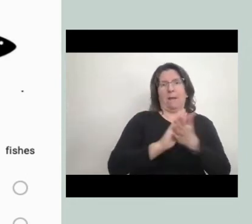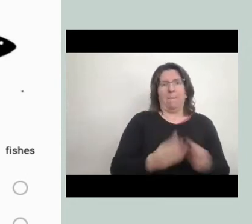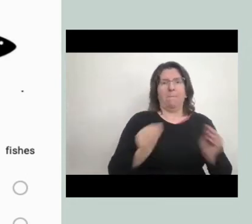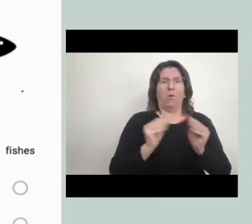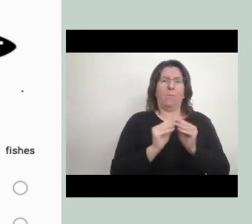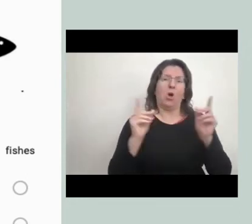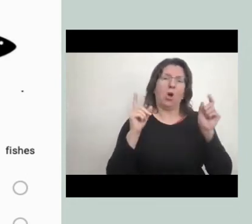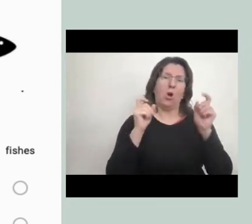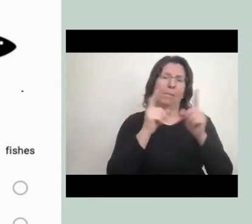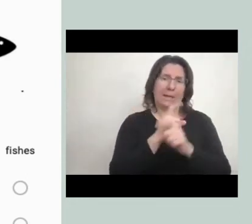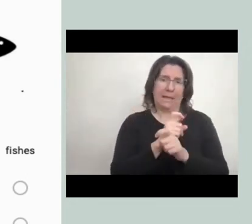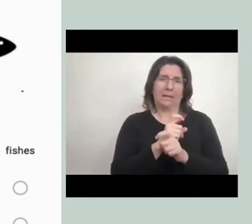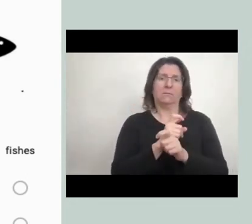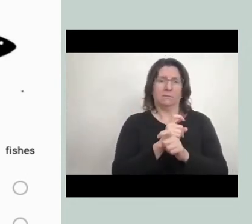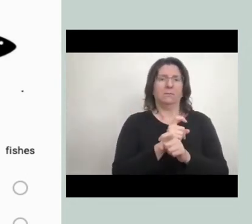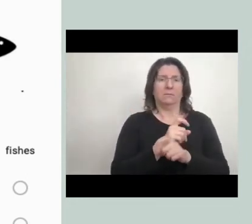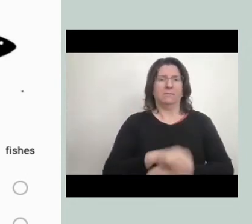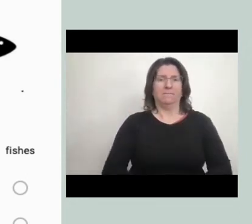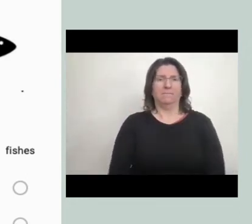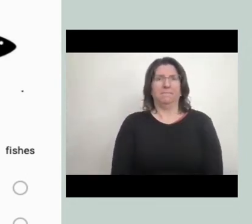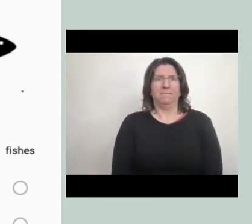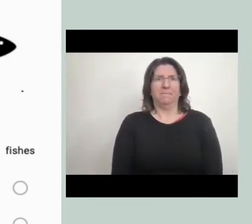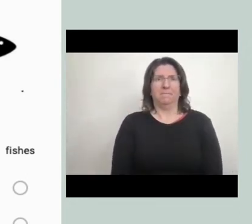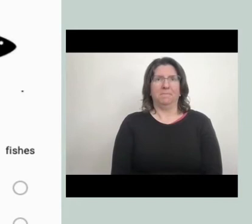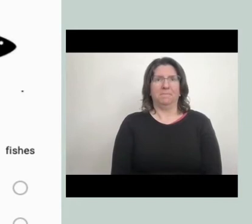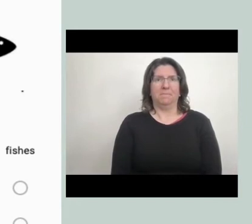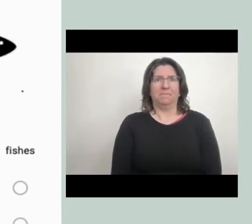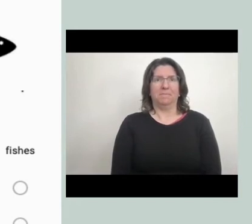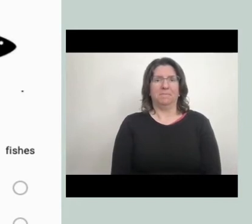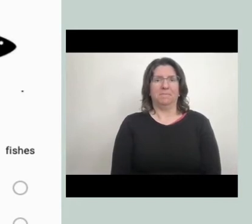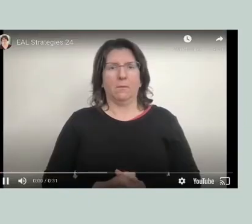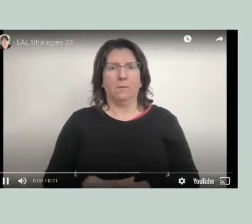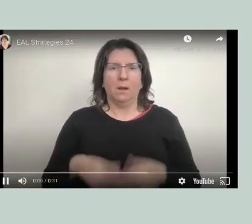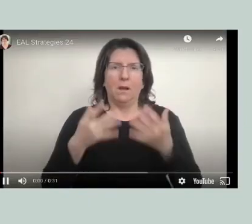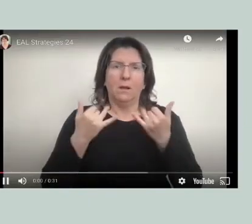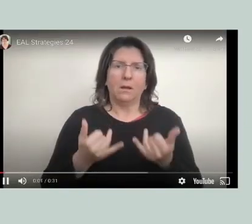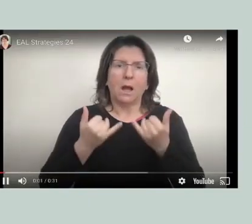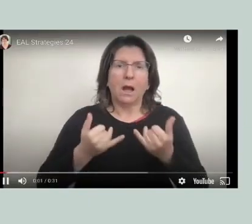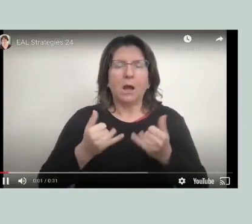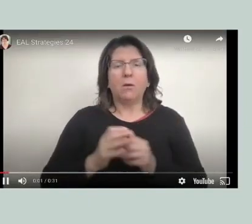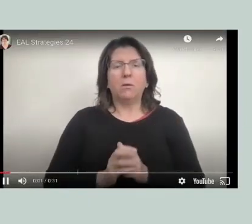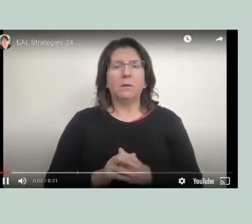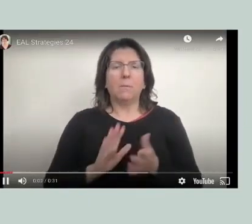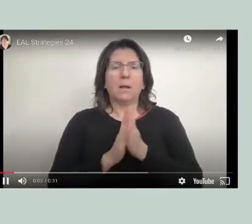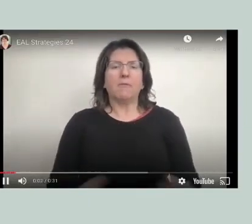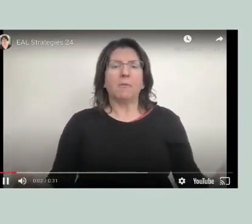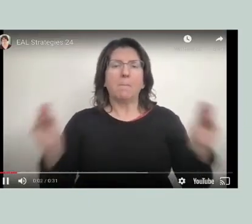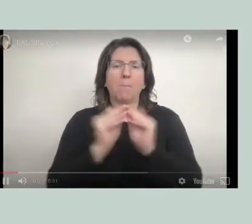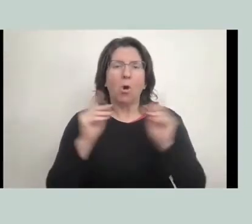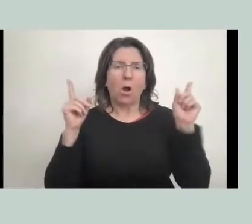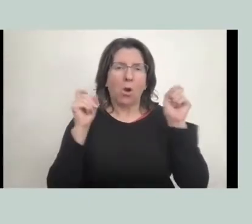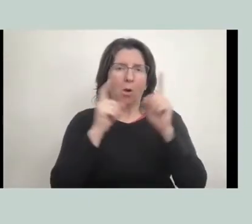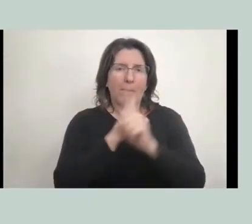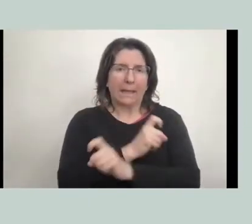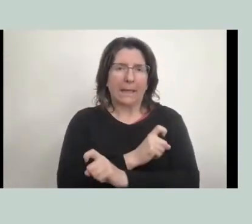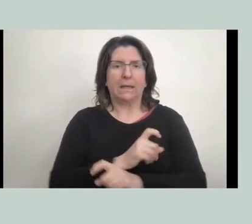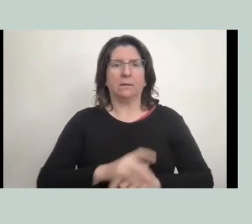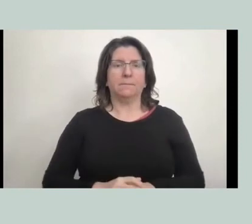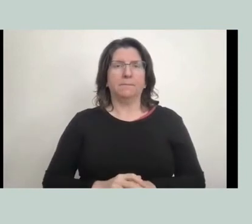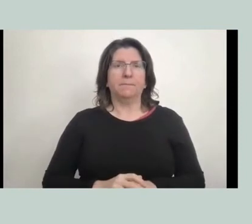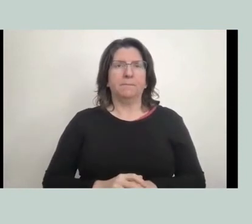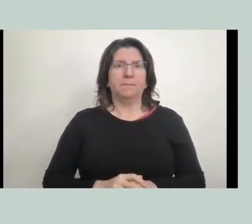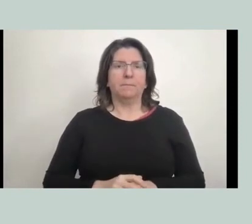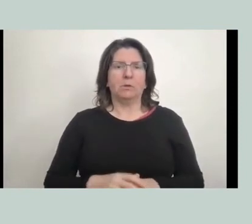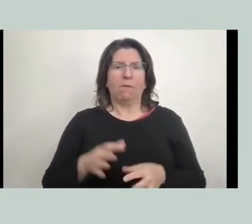This can make things more complicated, and it would be for a more advanced student.